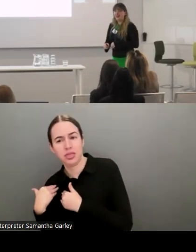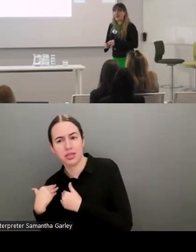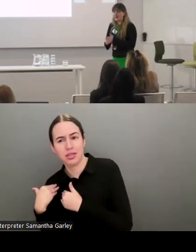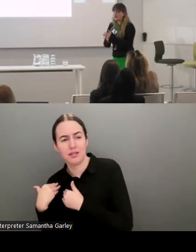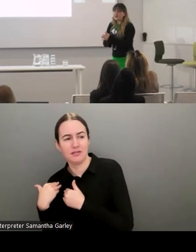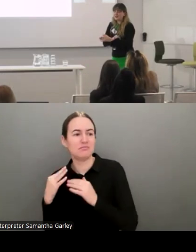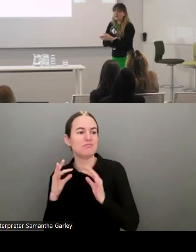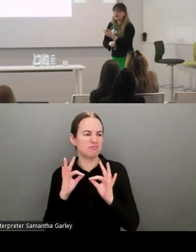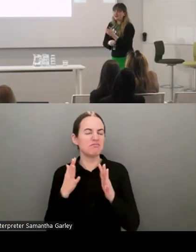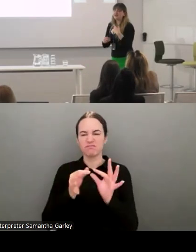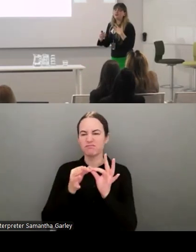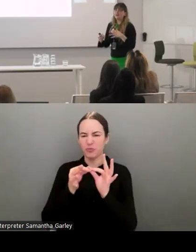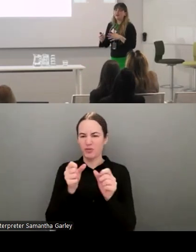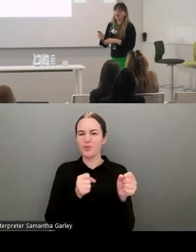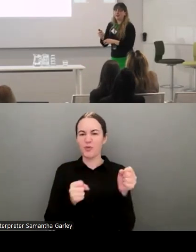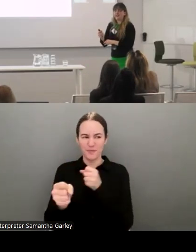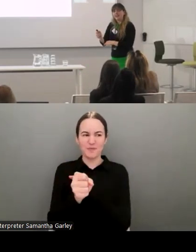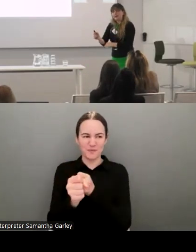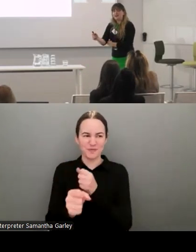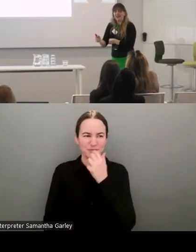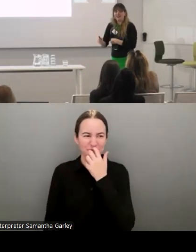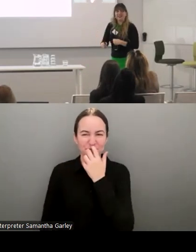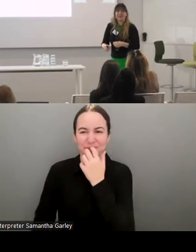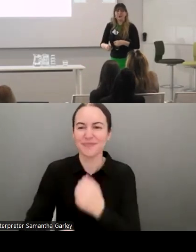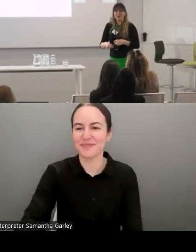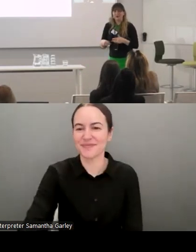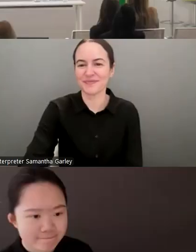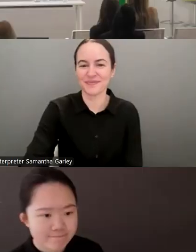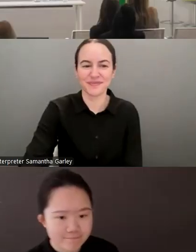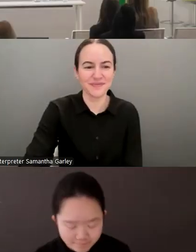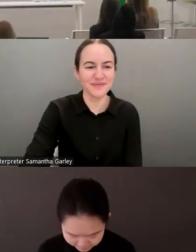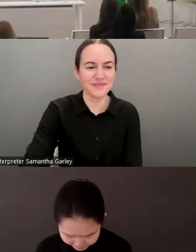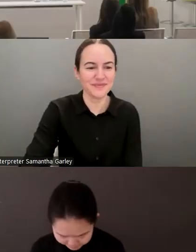And also the people in the room talked about it. It's a little bit daunting that we write a lot about